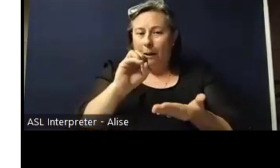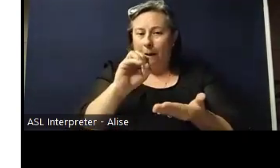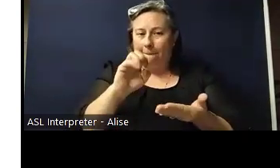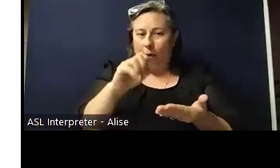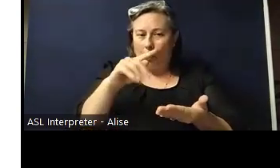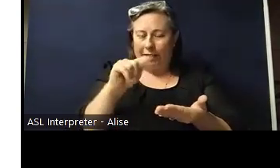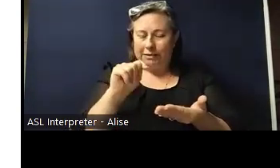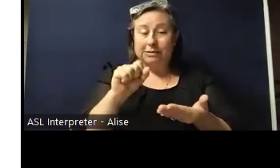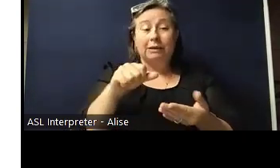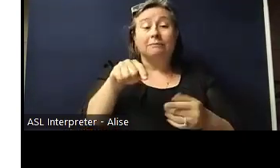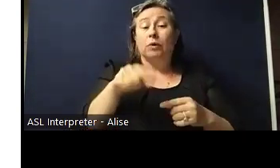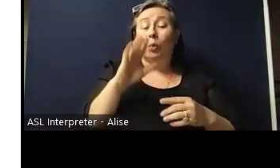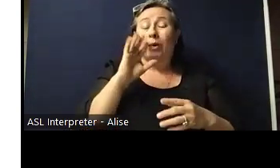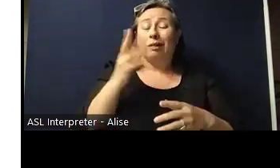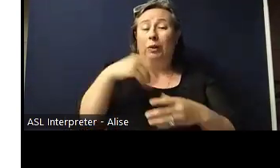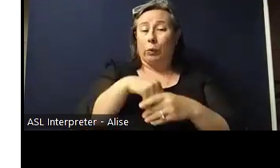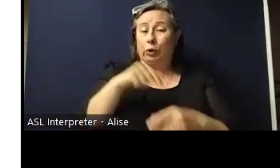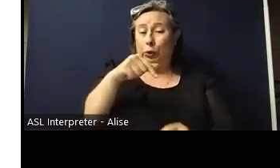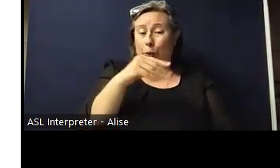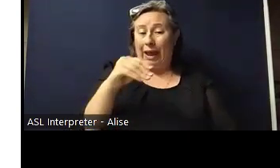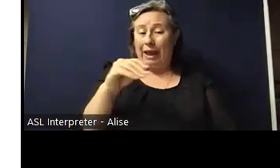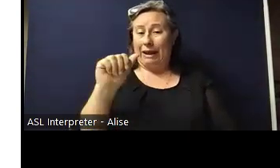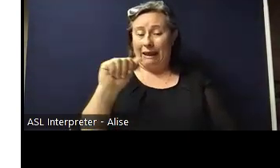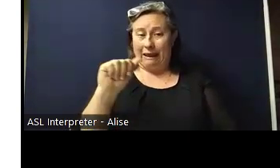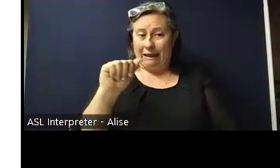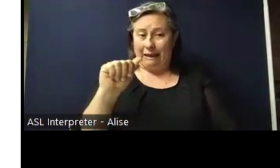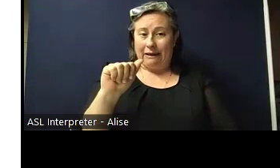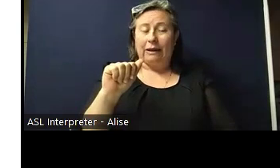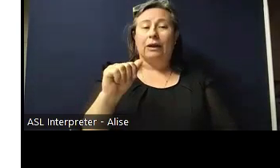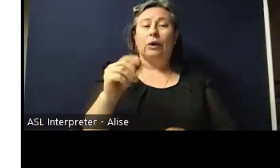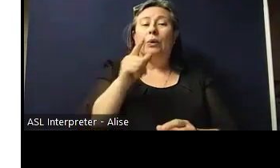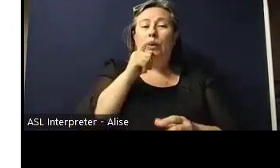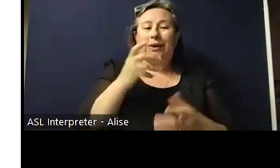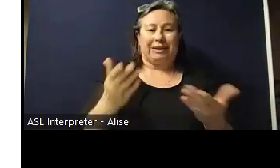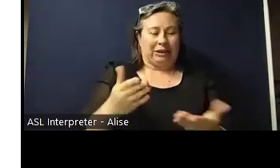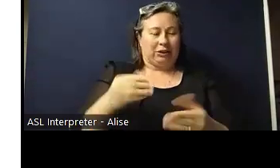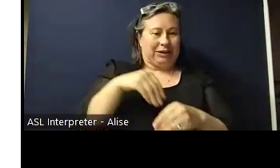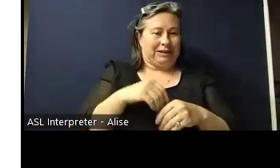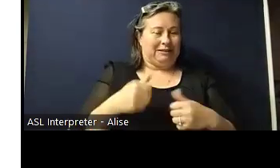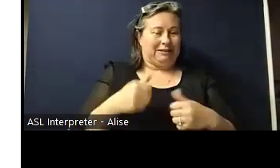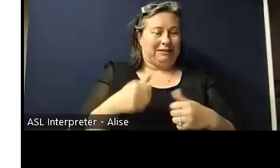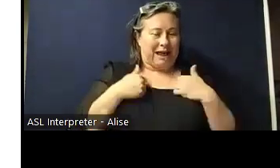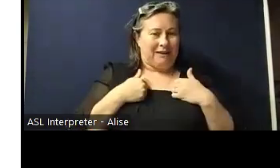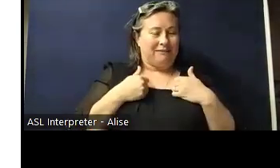and A with our attendees of the live event. My name is Kasima Garst.